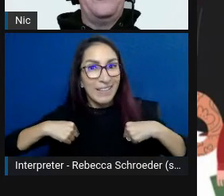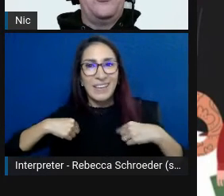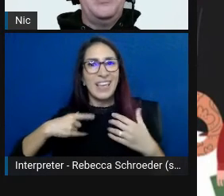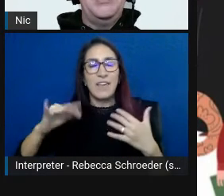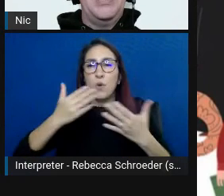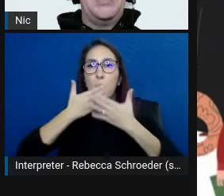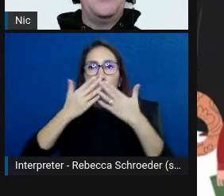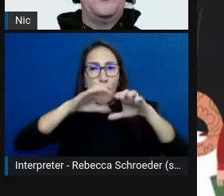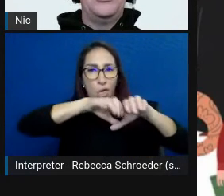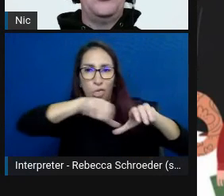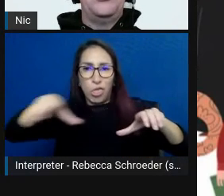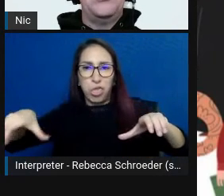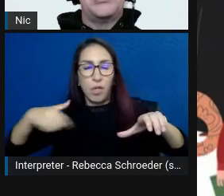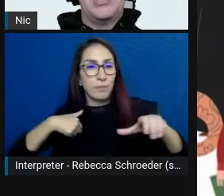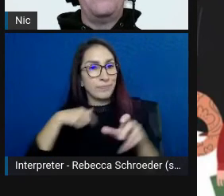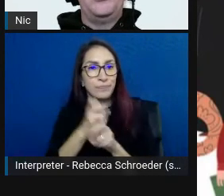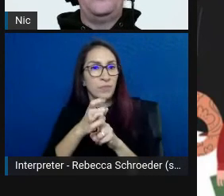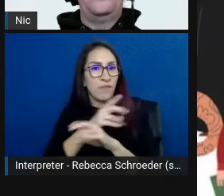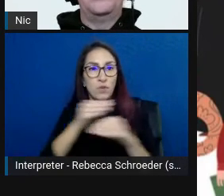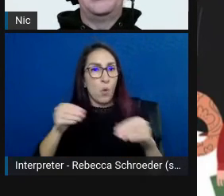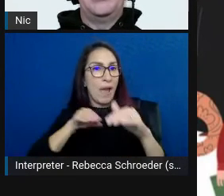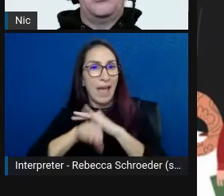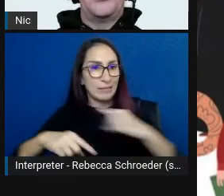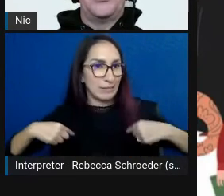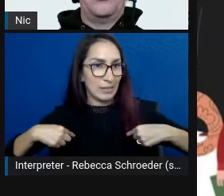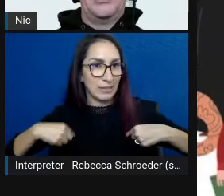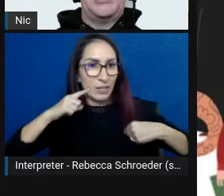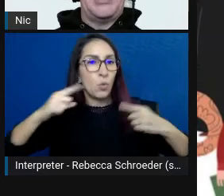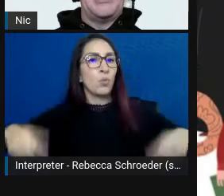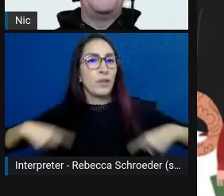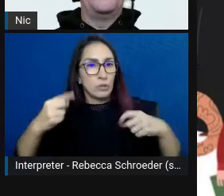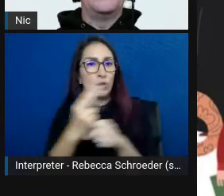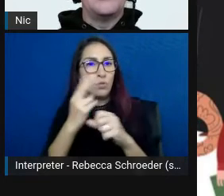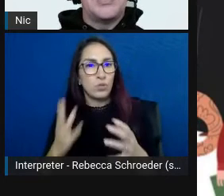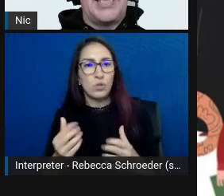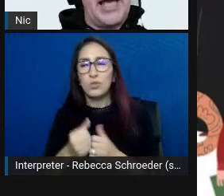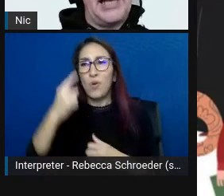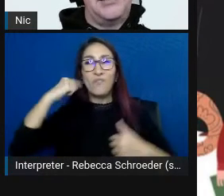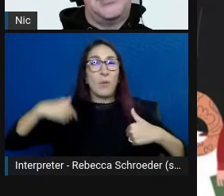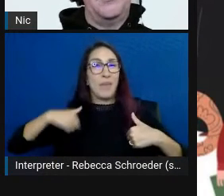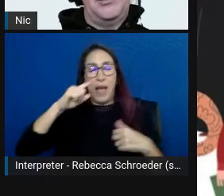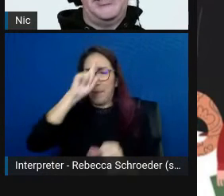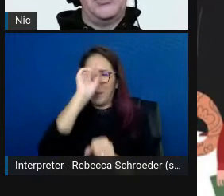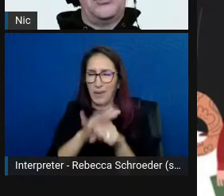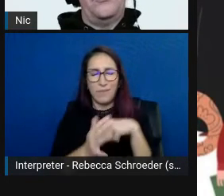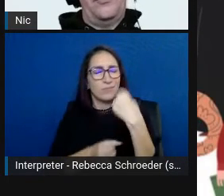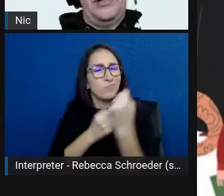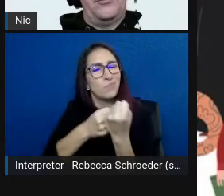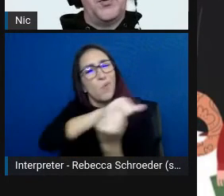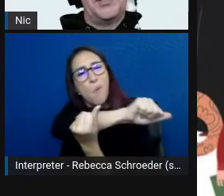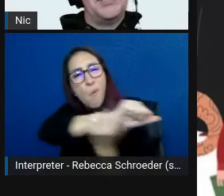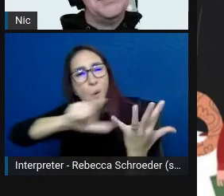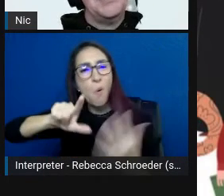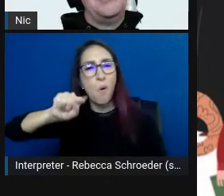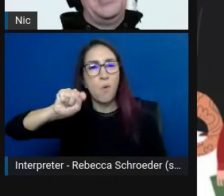For me, I'm going to use every tool in the arsenal, and I am going to say accessibility is good for everyone.